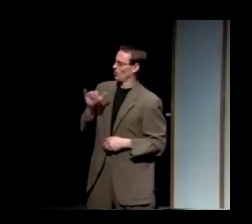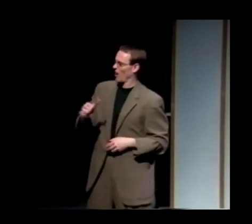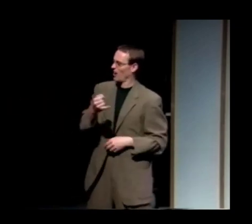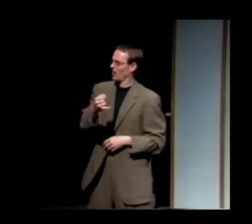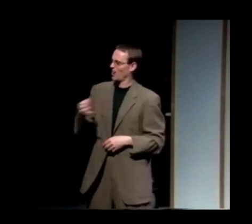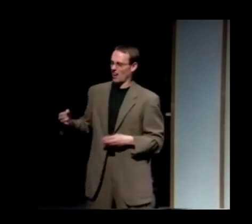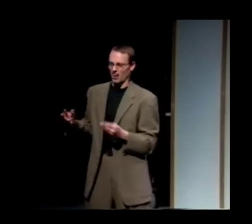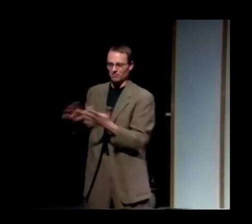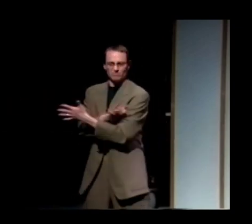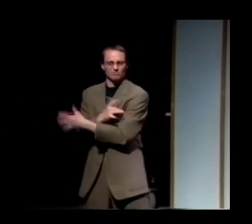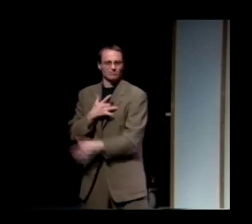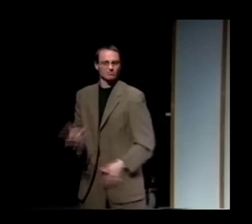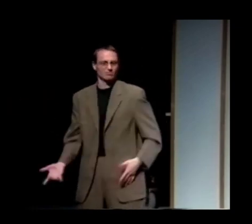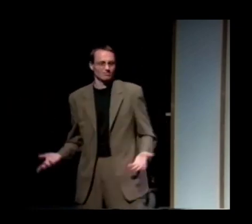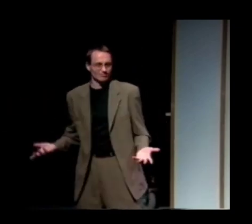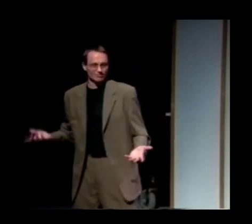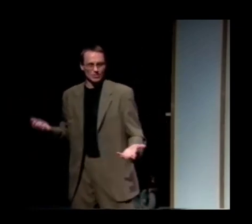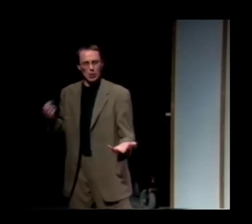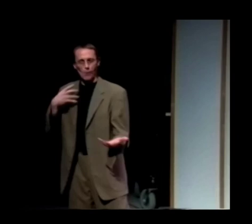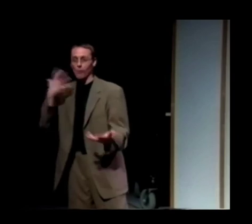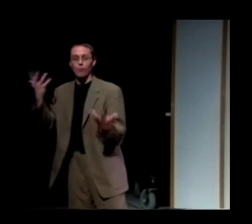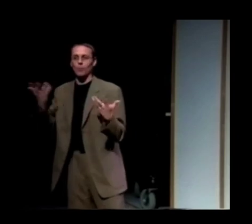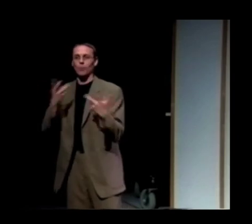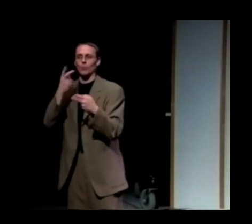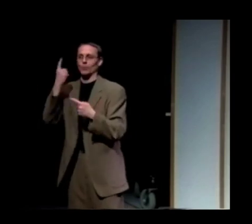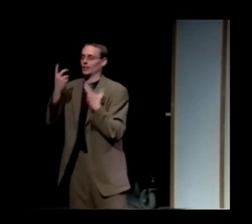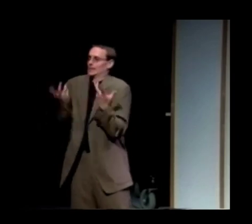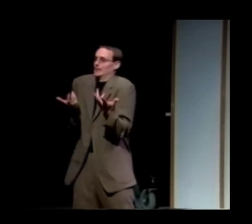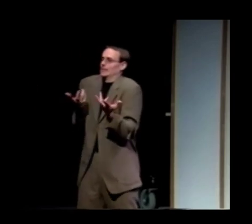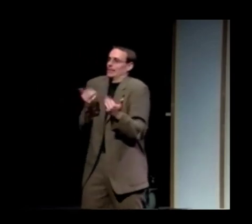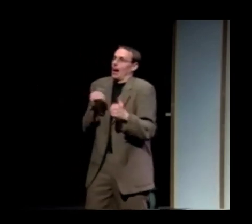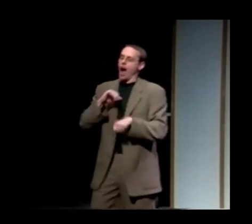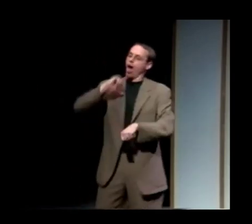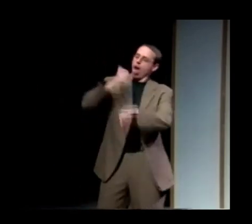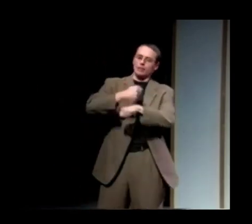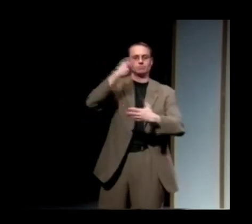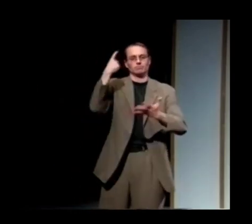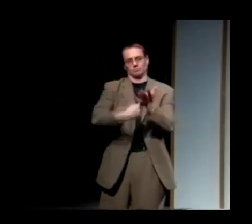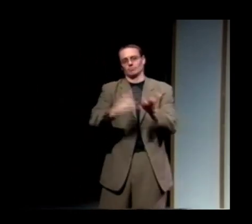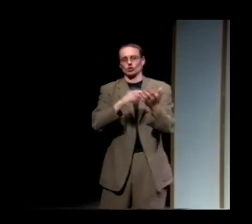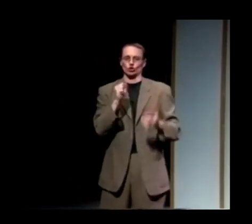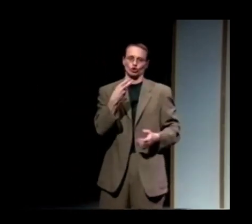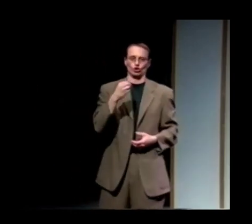SO THAT'S KIND OF A NEW WORLD OF TECHNOLOGY, A NEW WORLD OF CINEMATIC POETRY, IF YOU WILL,